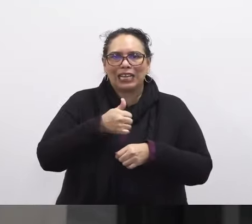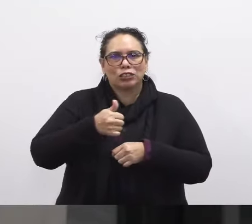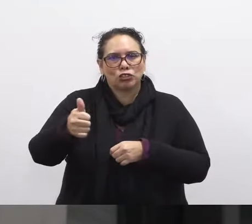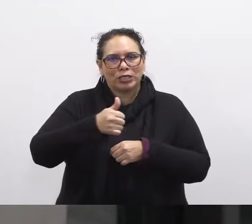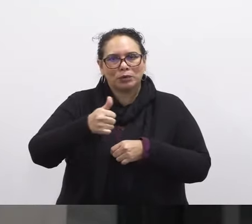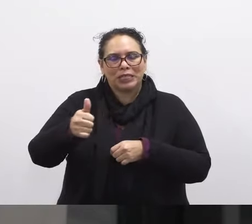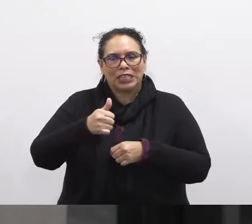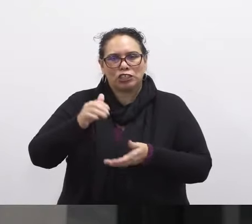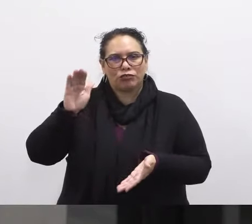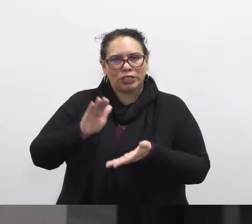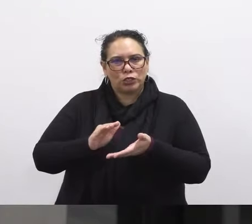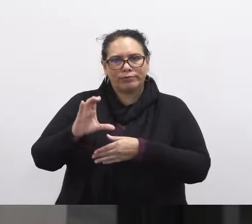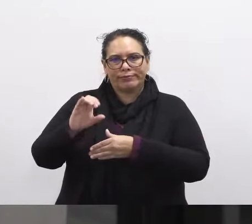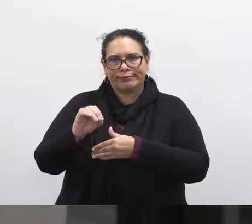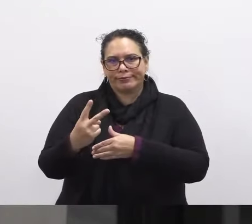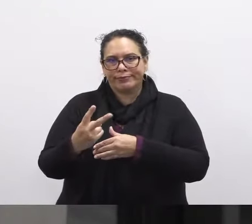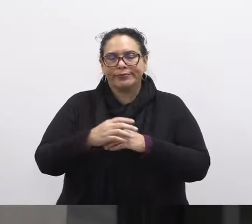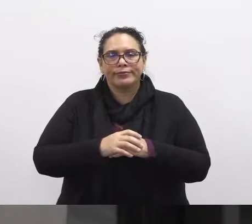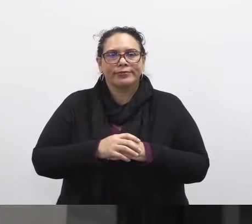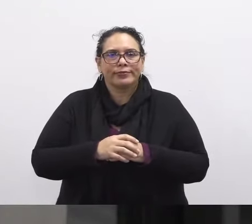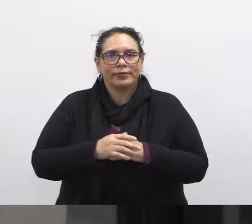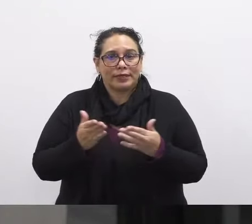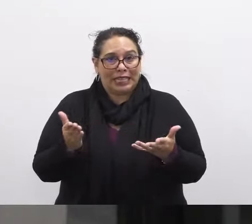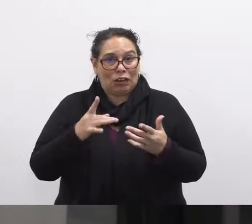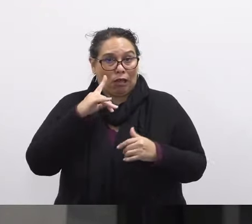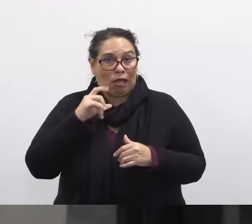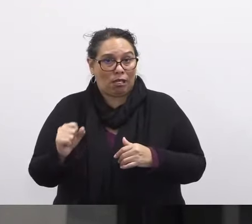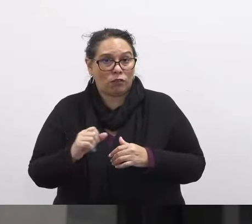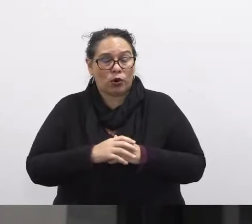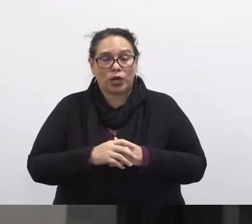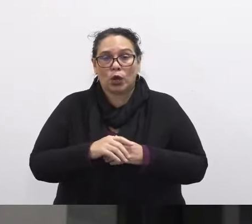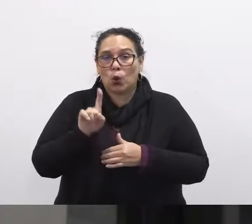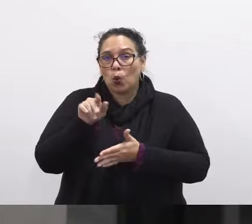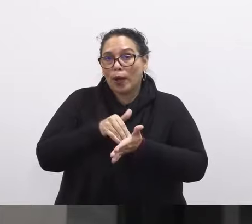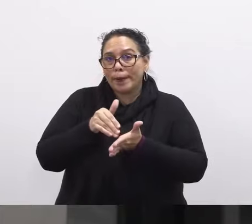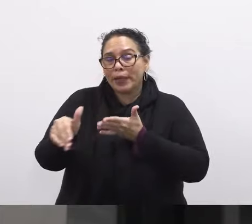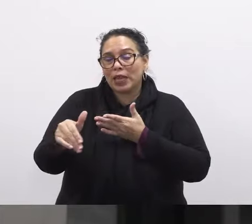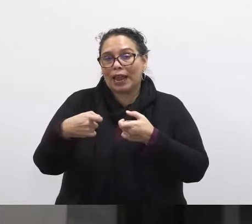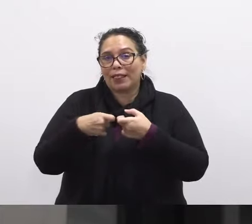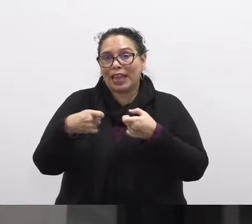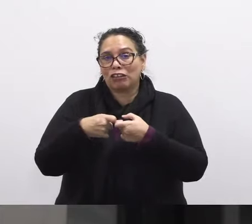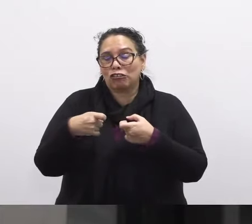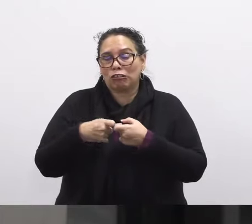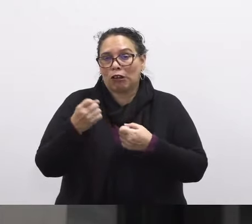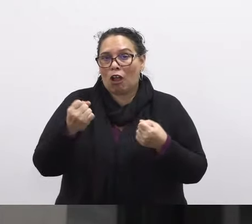In closer to home in California, the 1000000th electric vehicle was just sold last year.